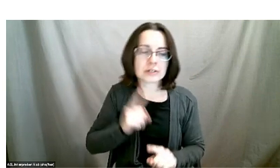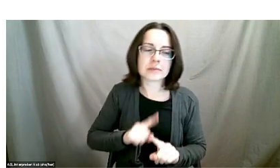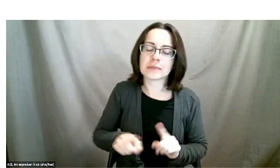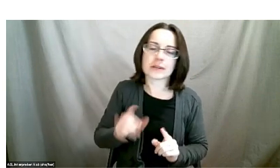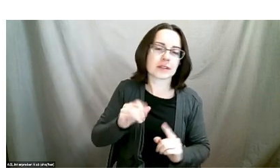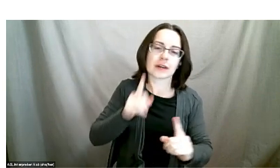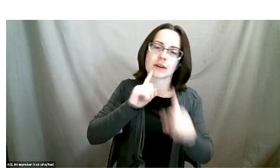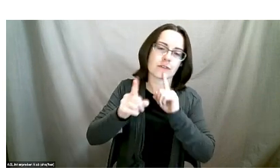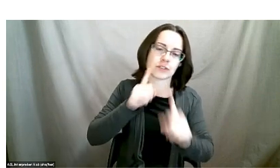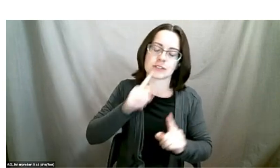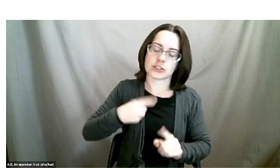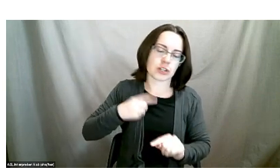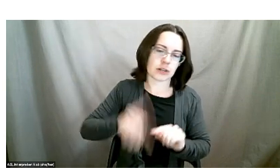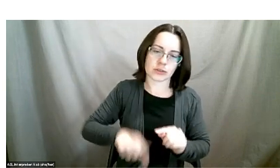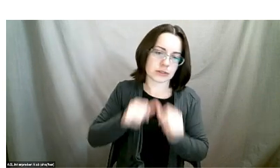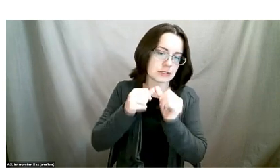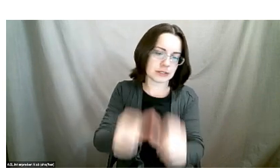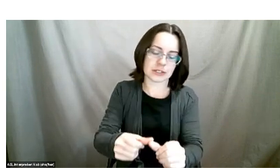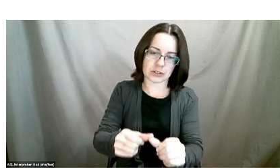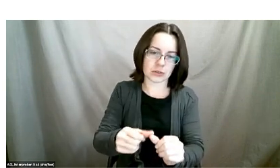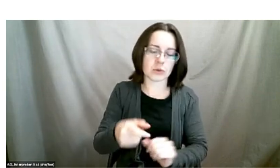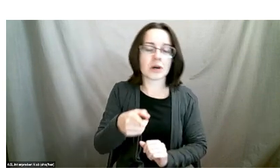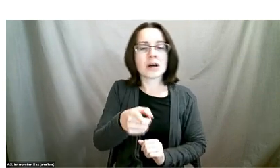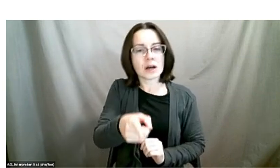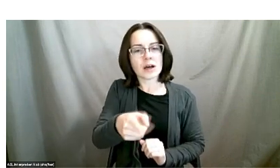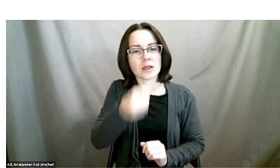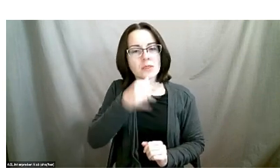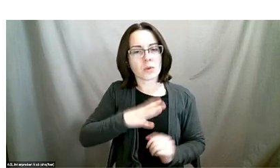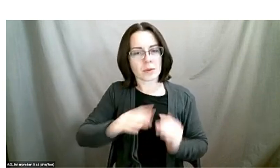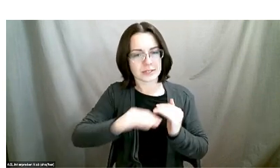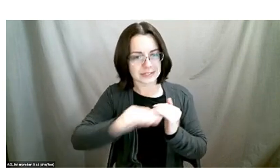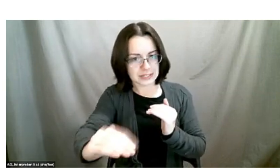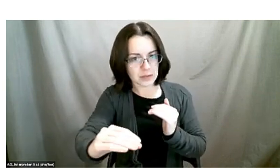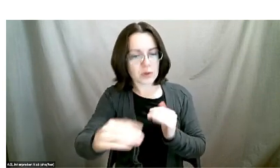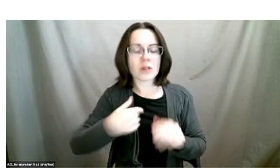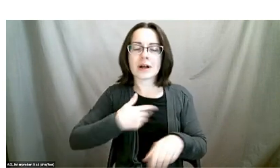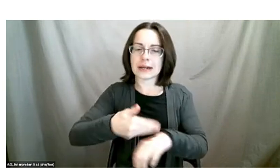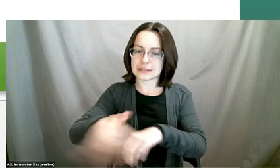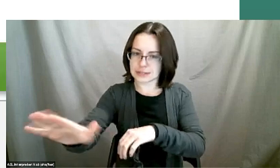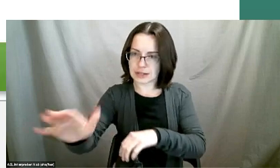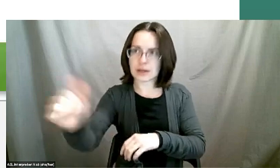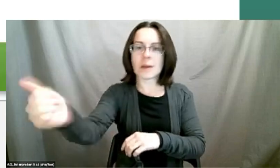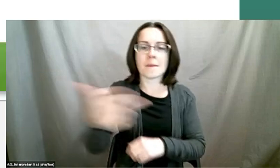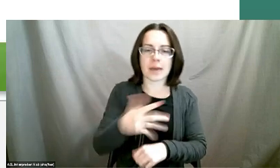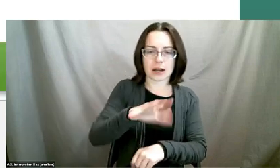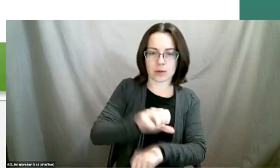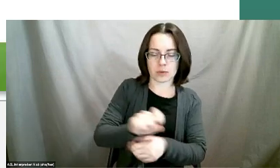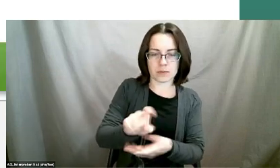that time and because she was stable, I sent them away to come back in a week with a repeat ultrasound so I could